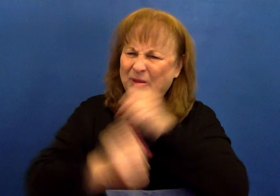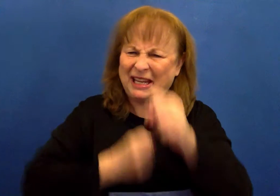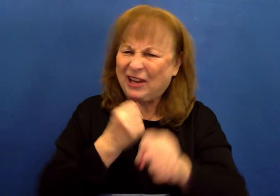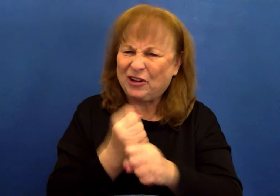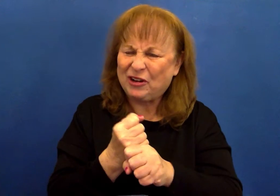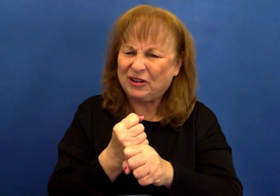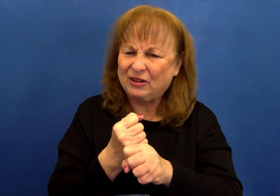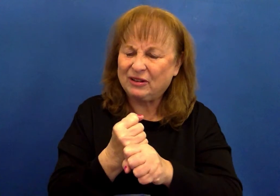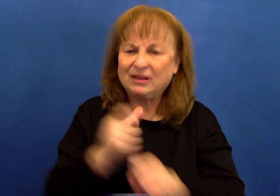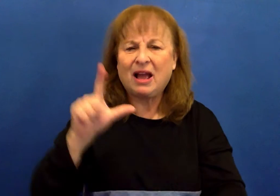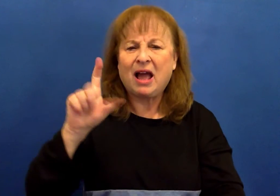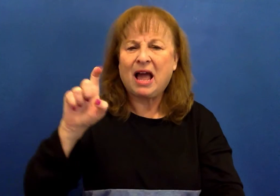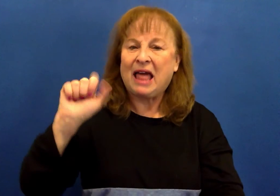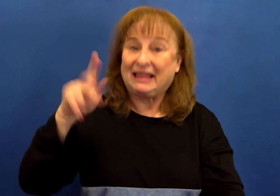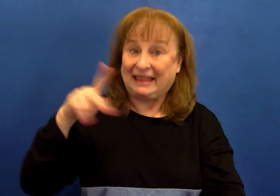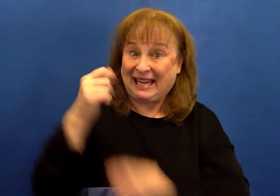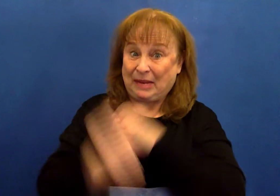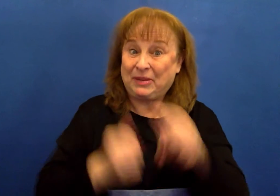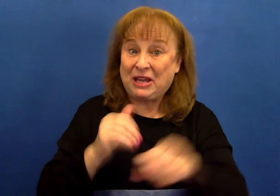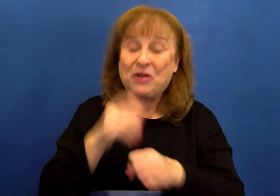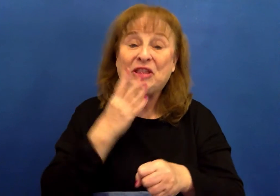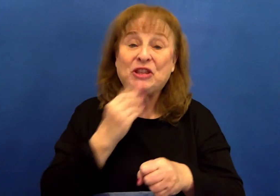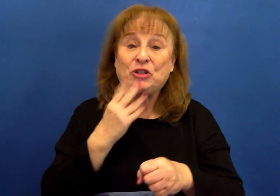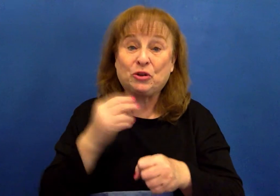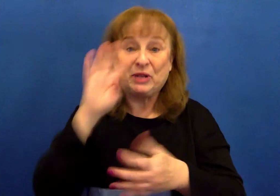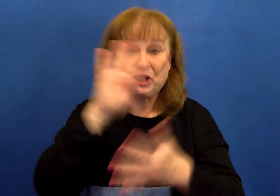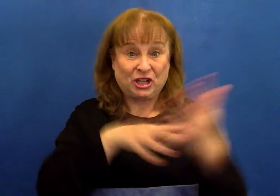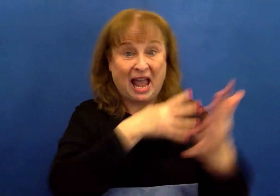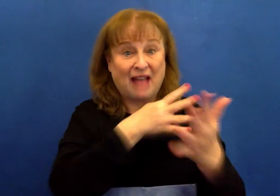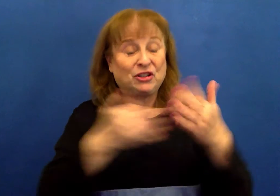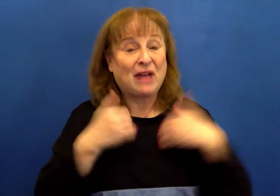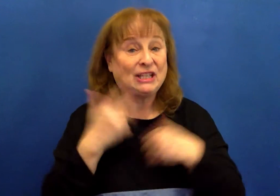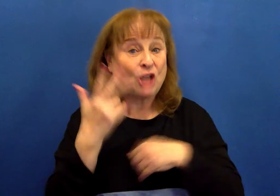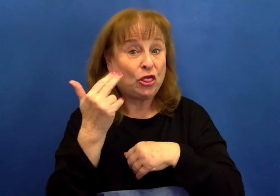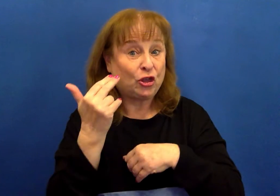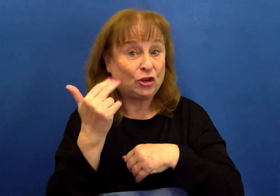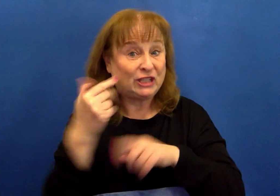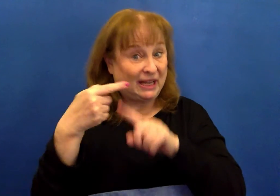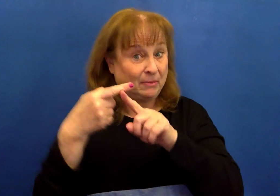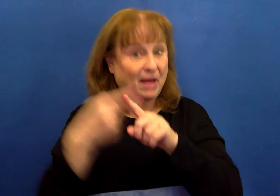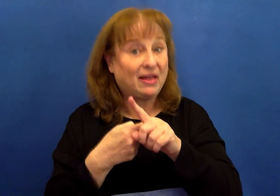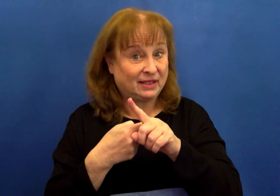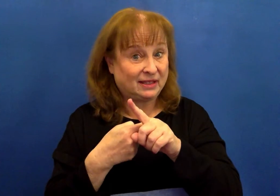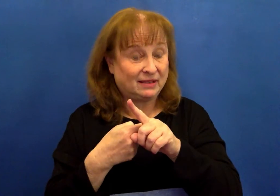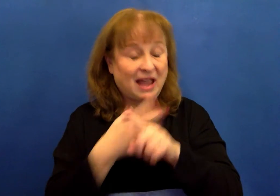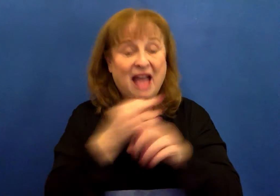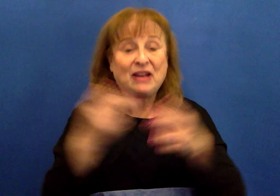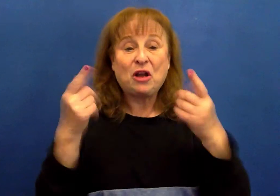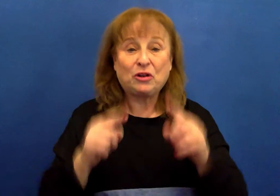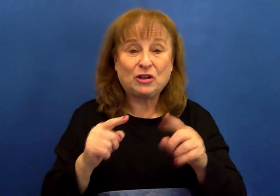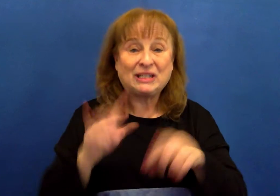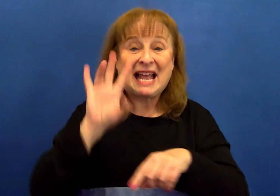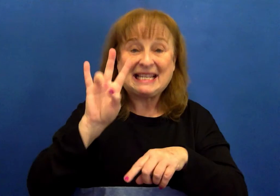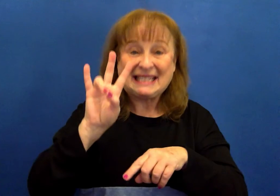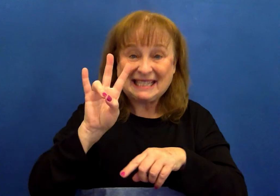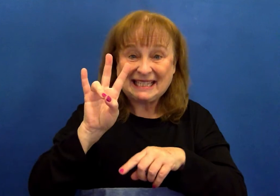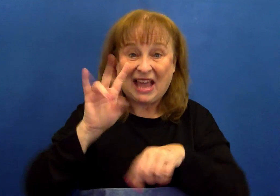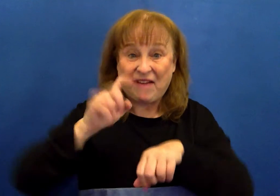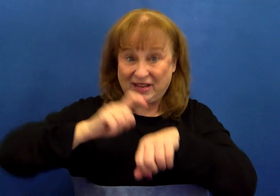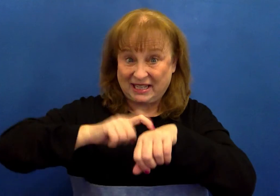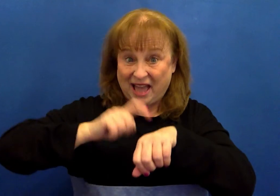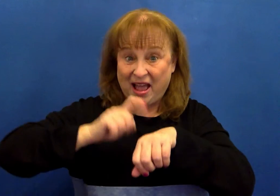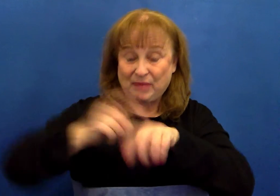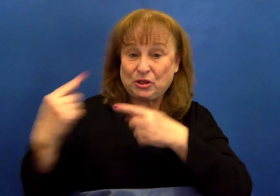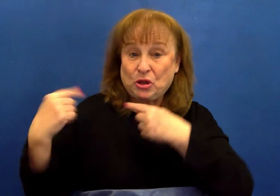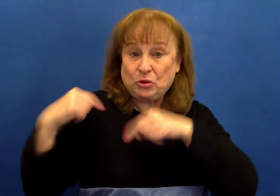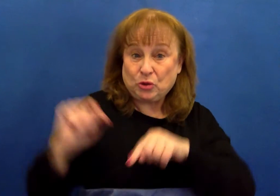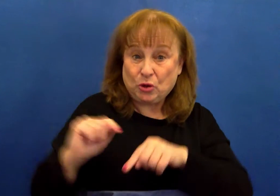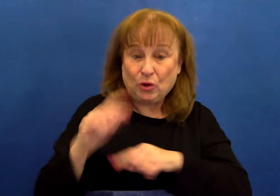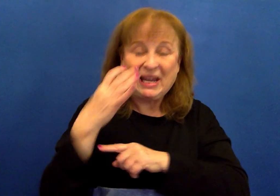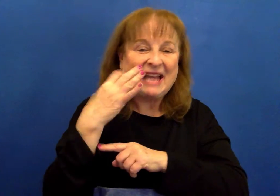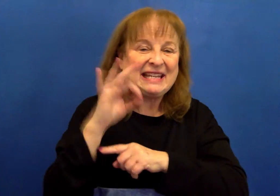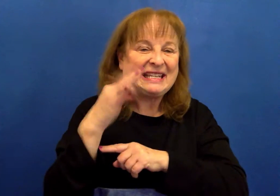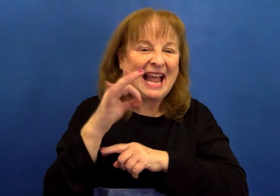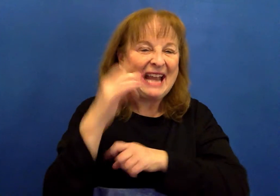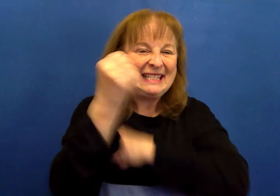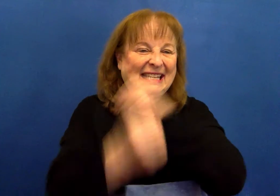A leap year in the Jewish calendar has 13 months and occurs seven times during a 19-year cycle.